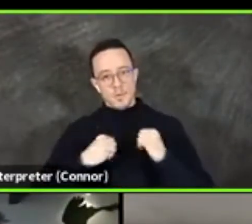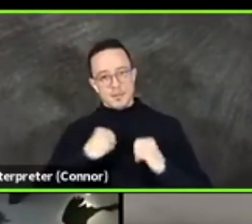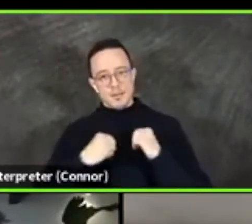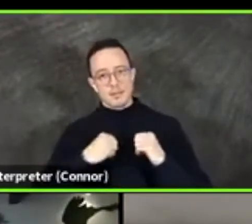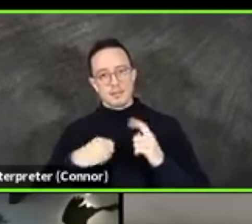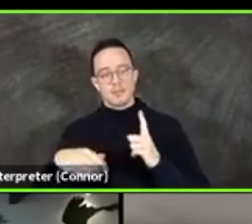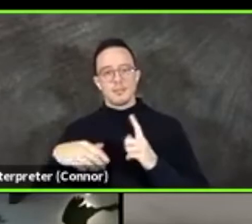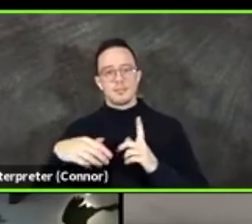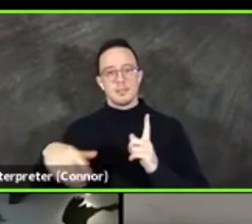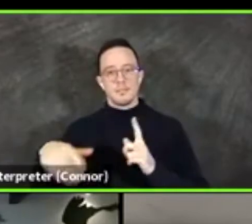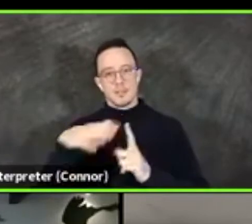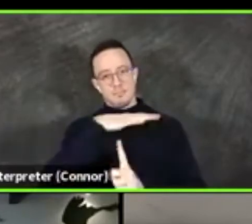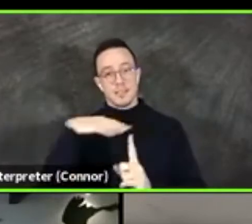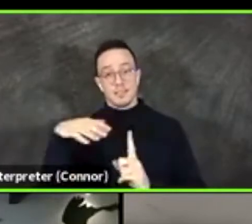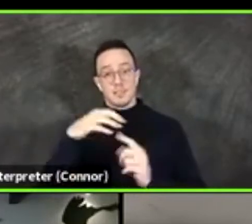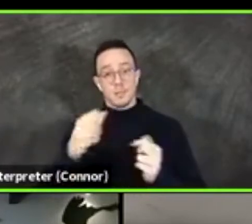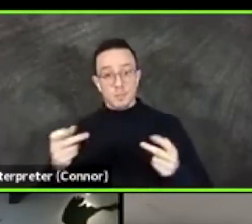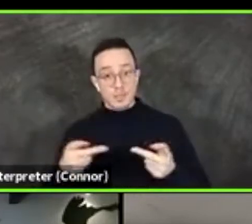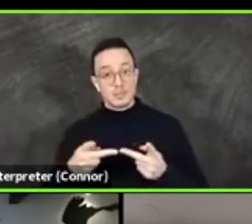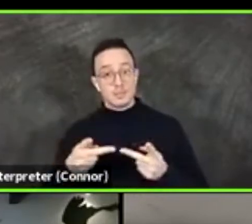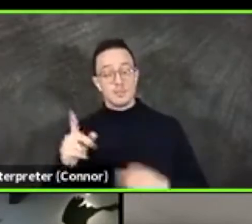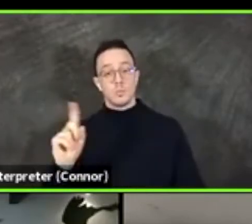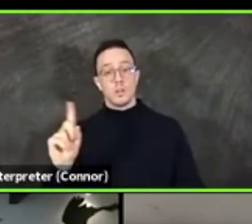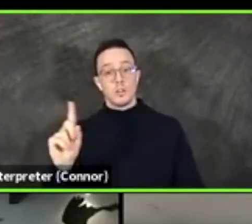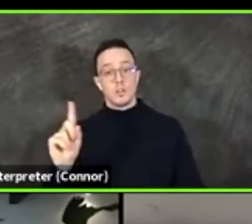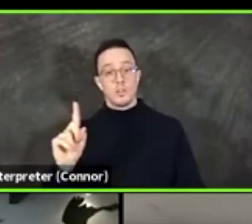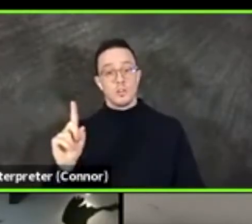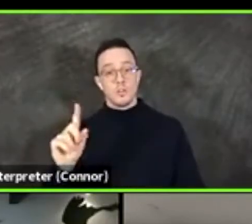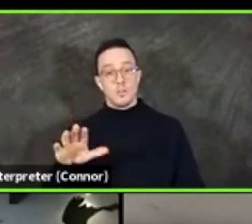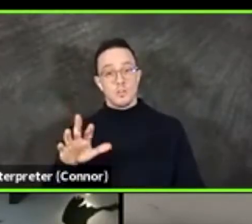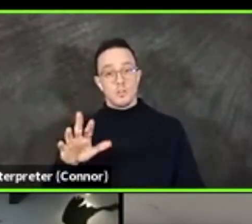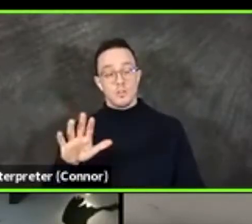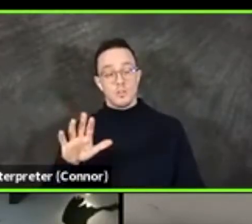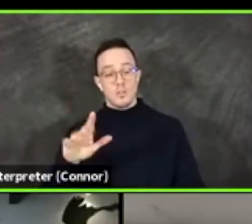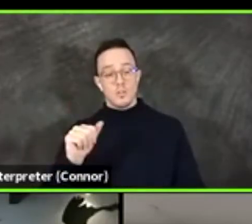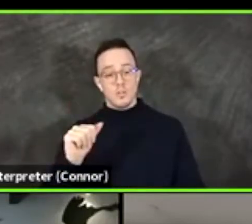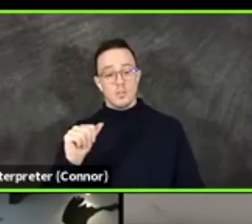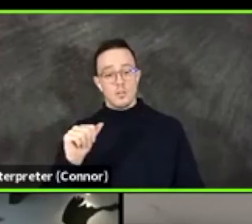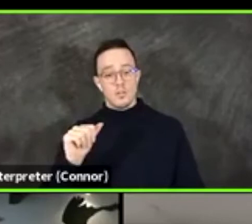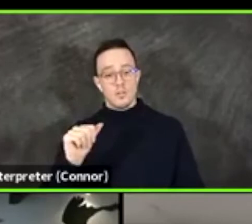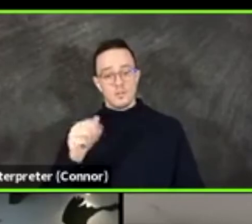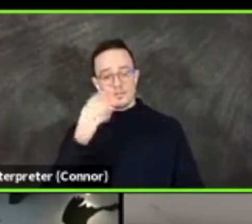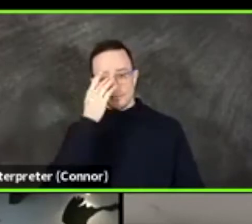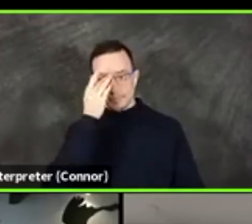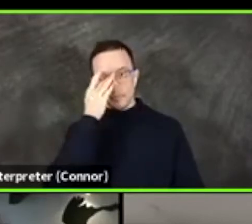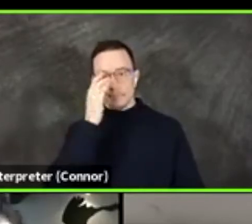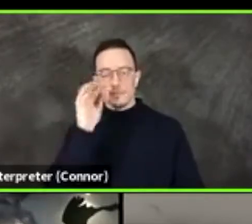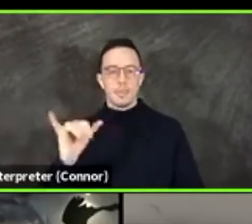WHERE -- OR OTHER MODES OF VIEWING, CONDITIONS WHERE THAT FEELING IS NOT PRIORITIZED.